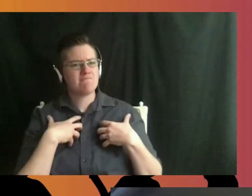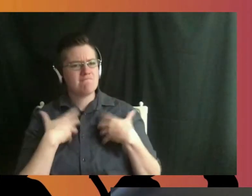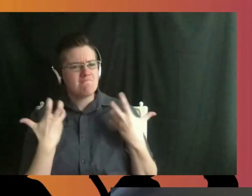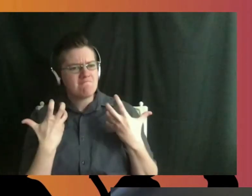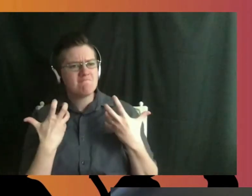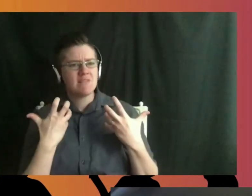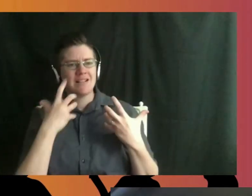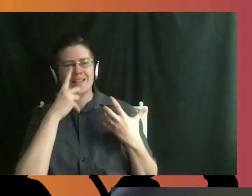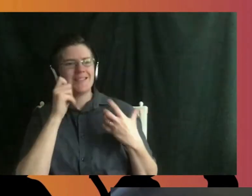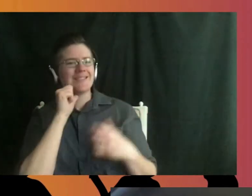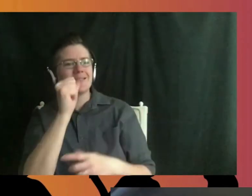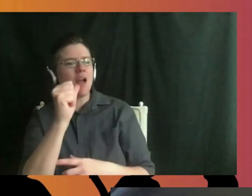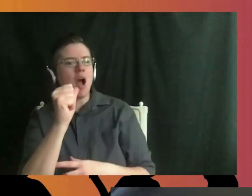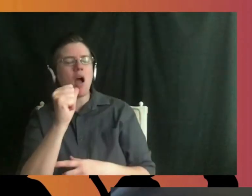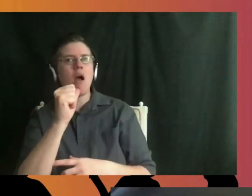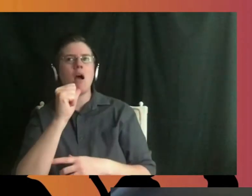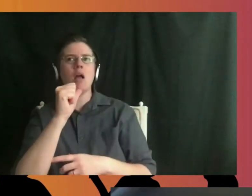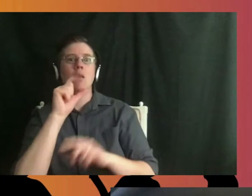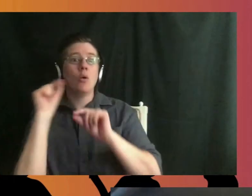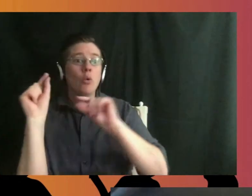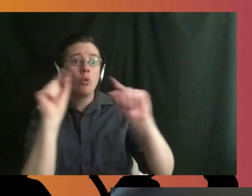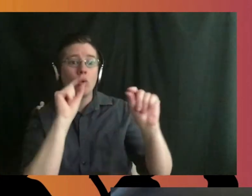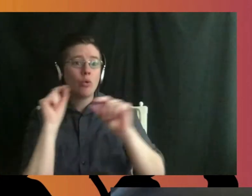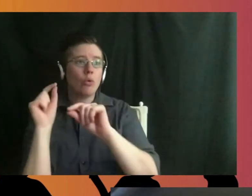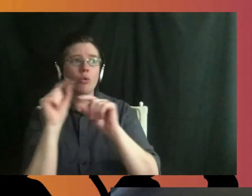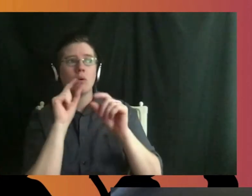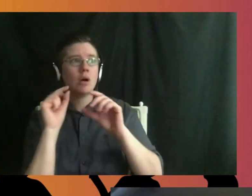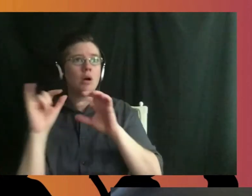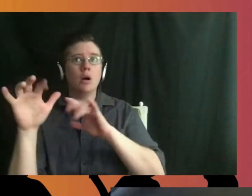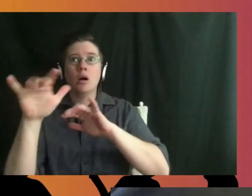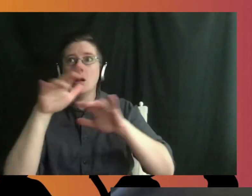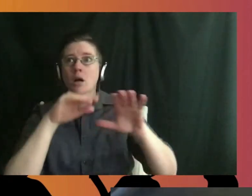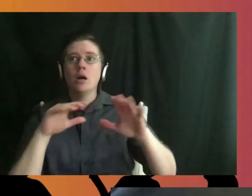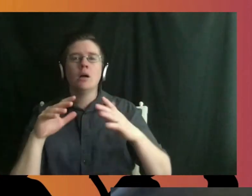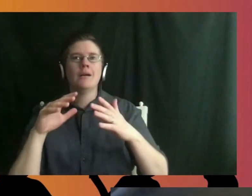a video being presented so it really makes me question like how many african americans who have